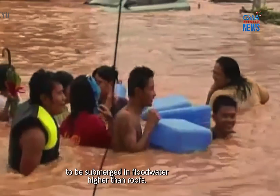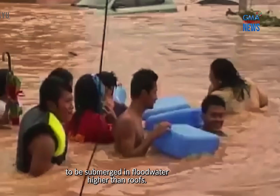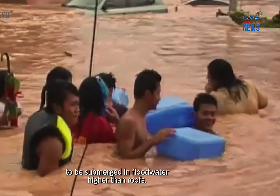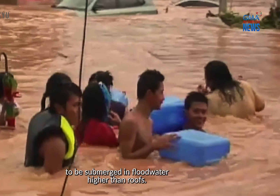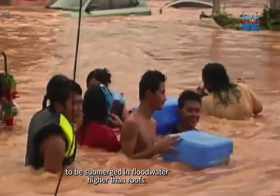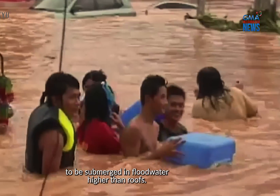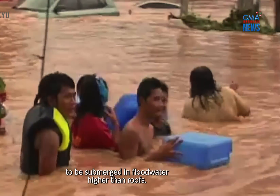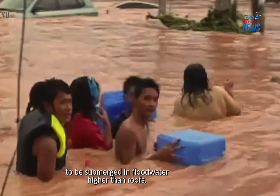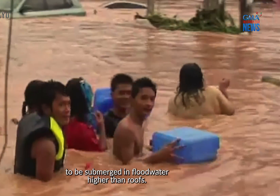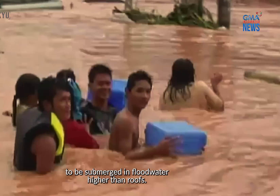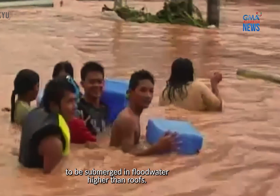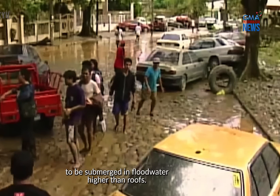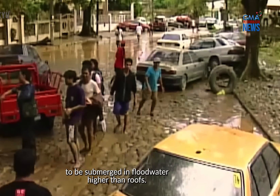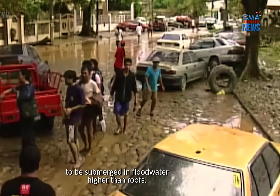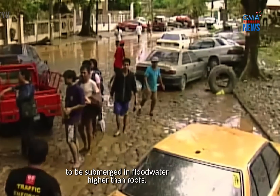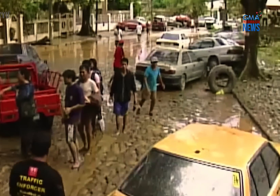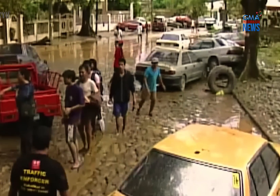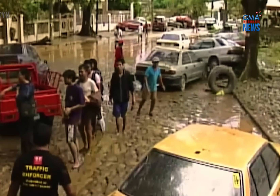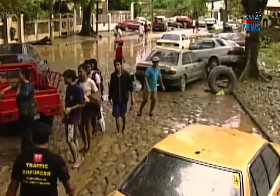it unleashed a month's worth of rain.